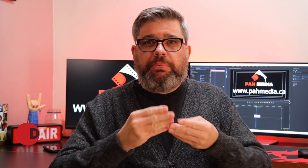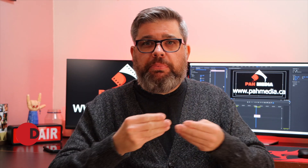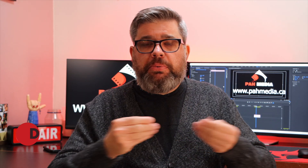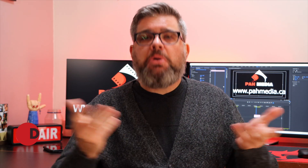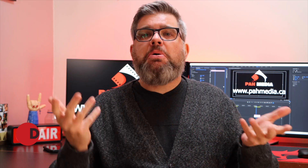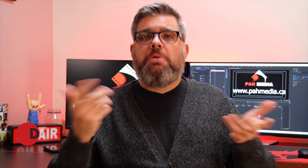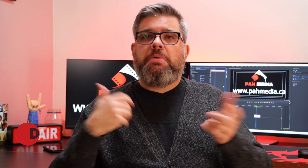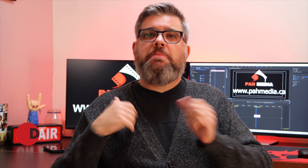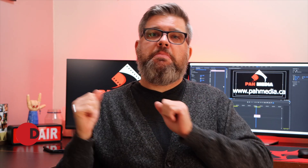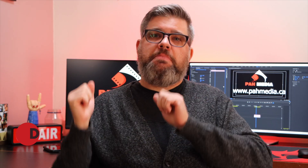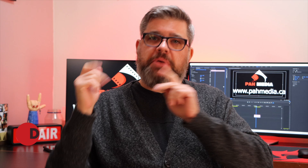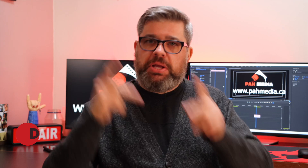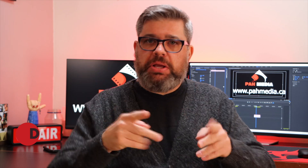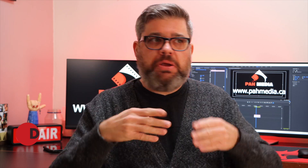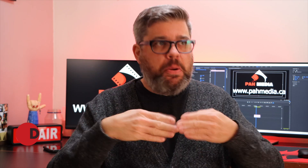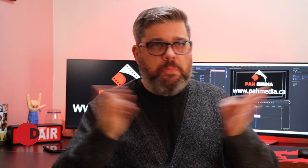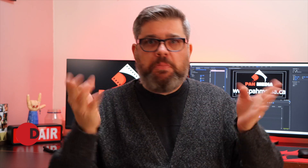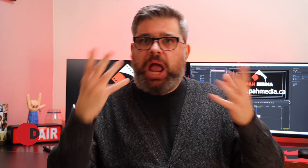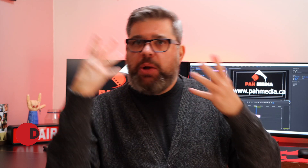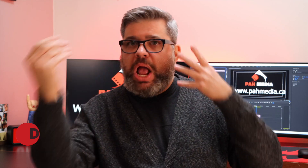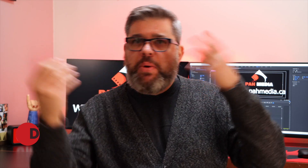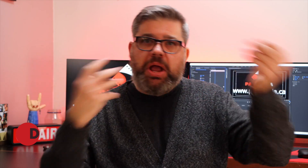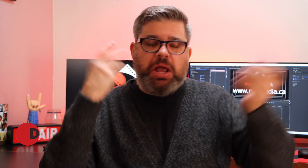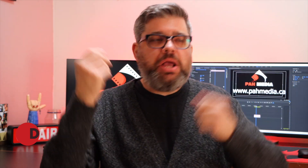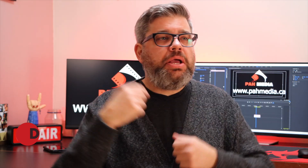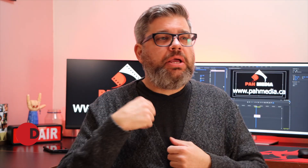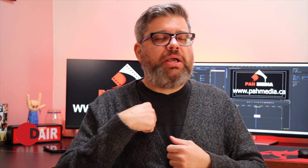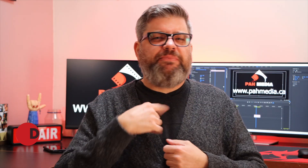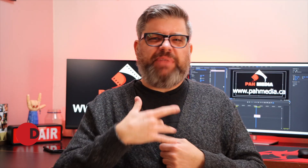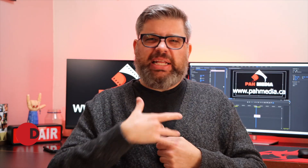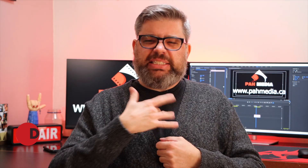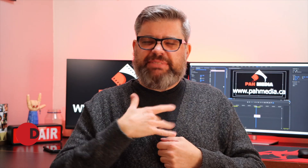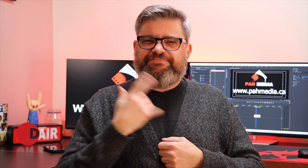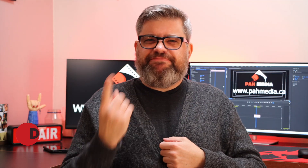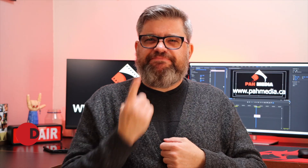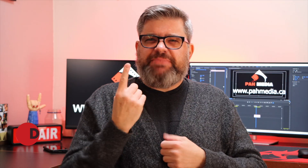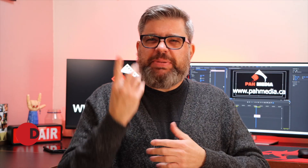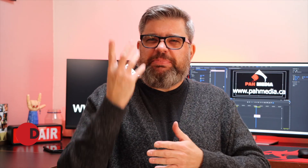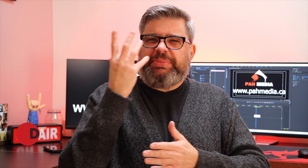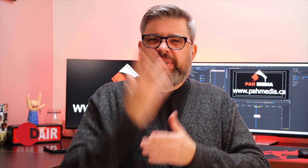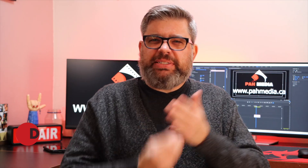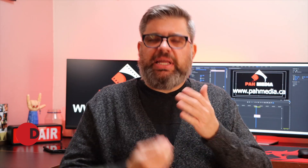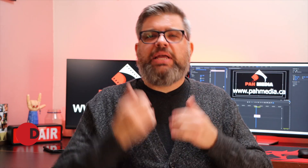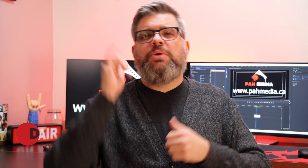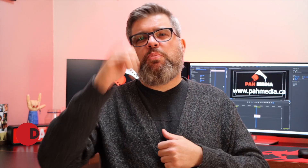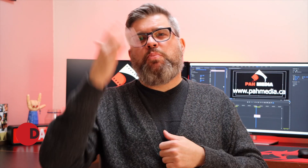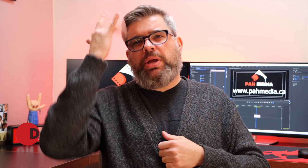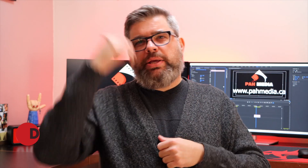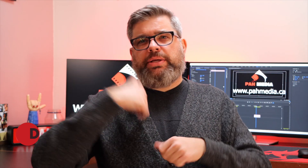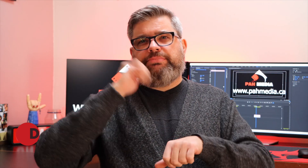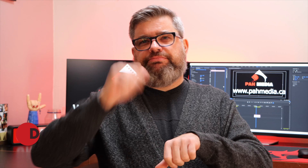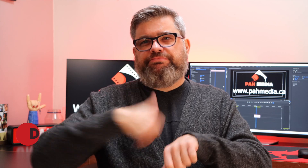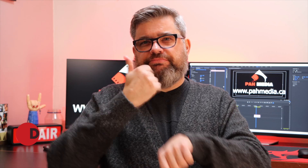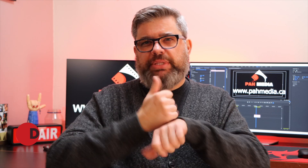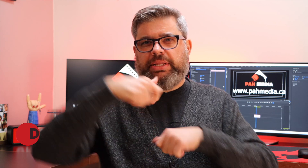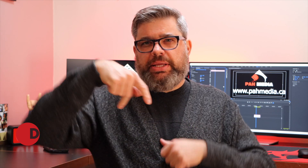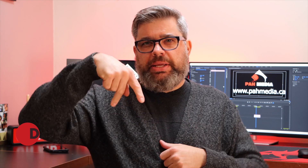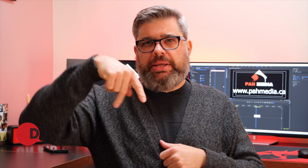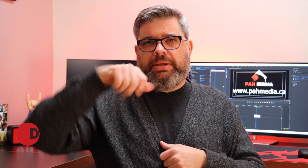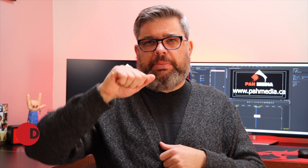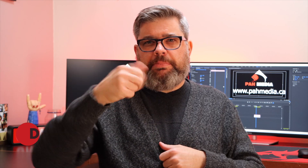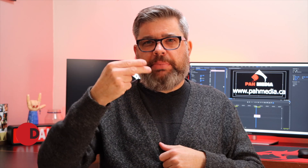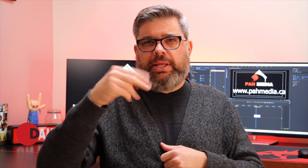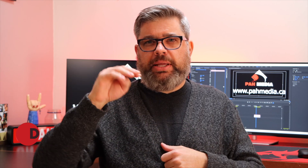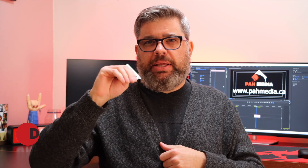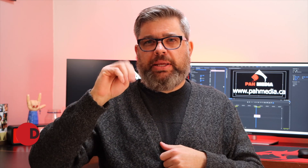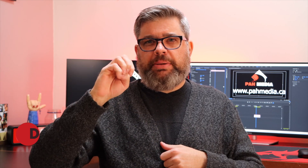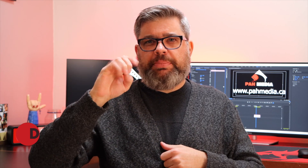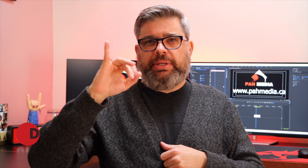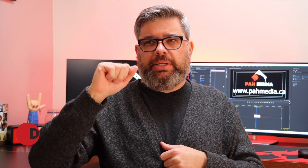stories and community back so I established PAH Media.